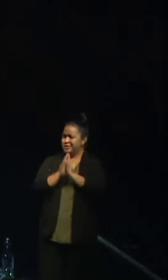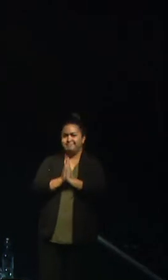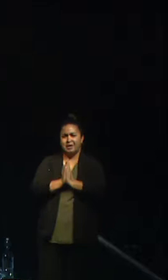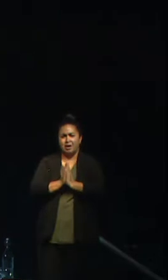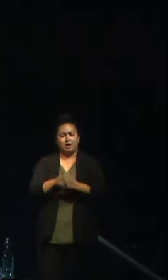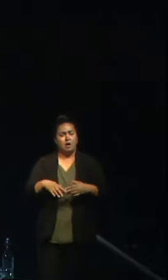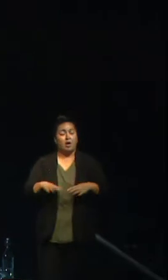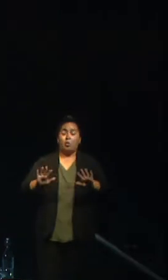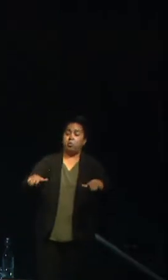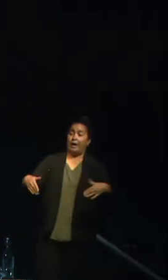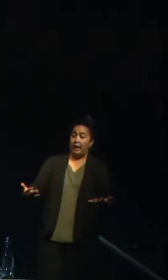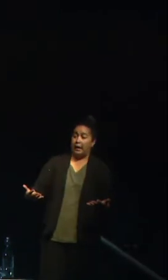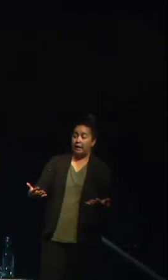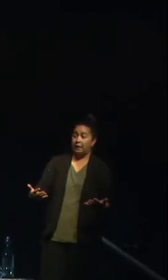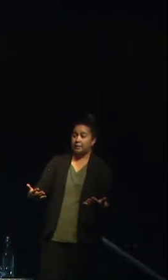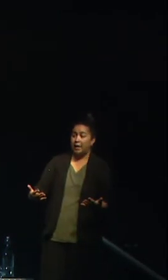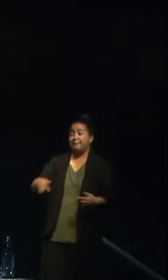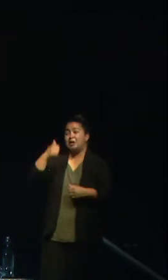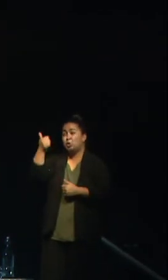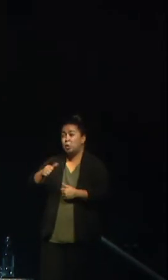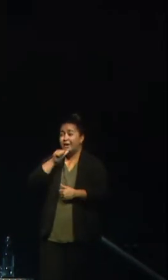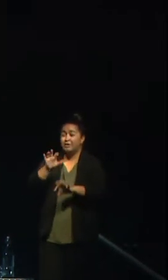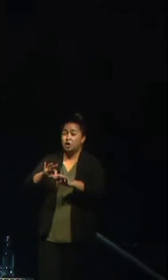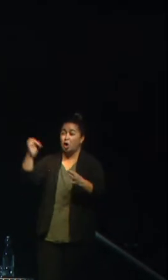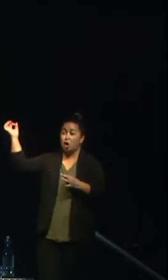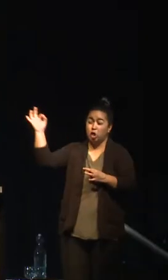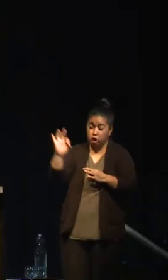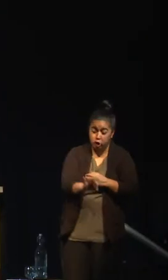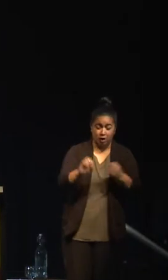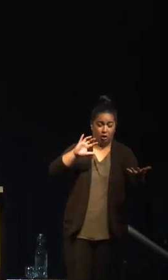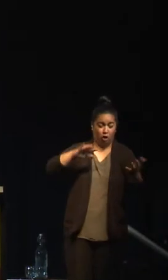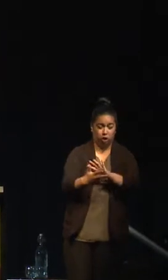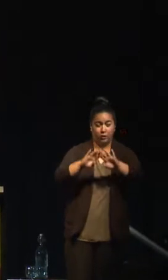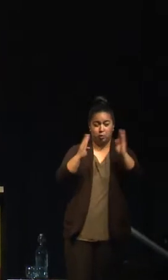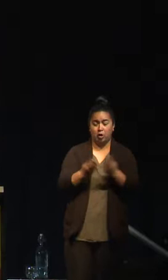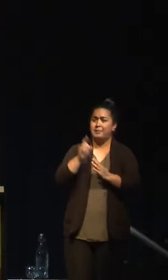know we'd like to not have the asteroid hit us but it's going to shave 0.2 percent off